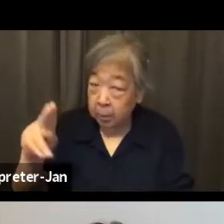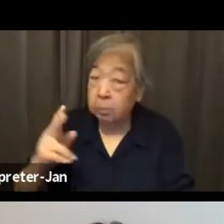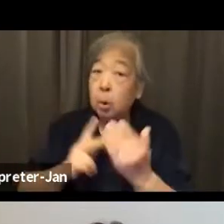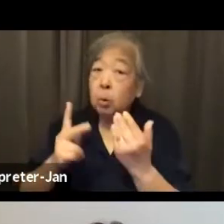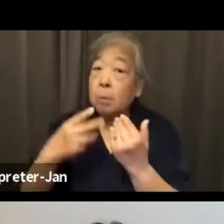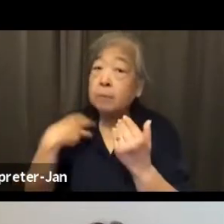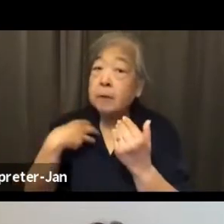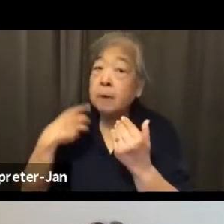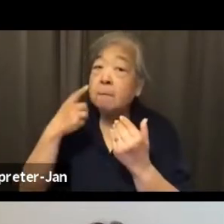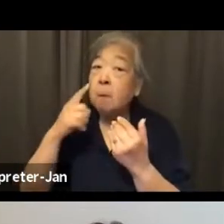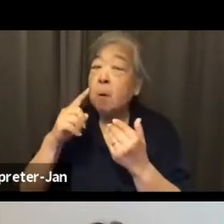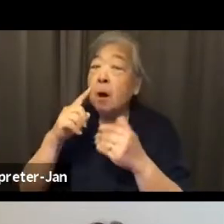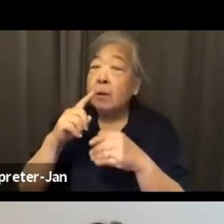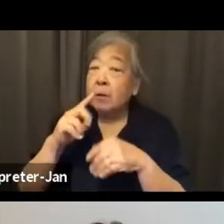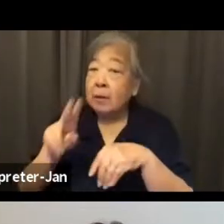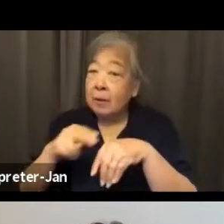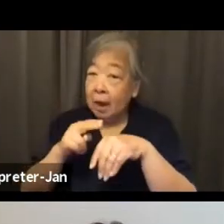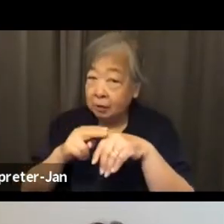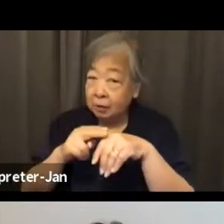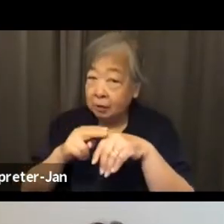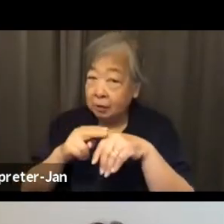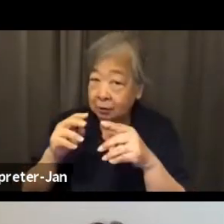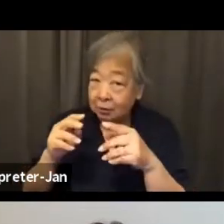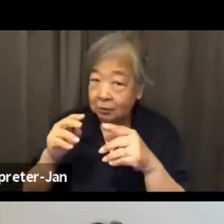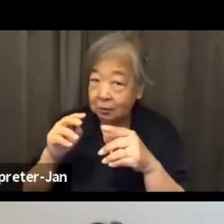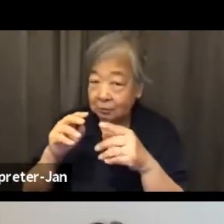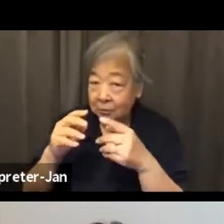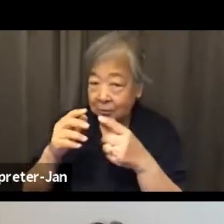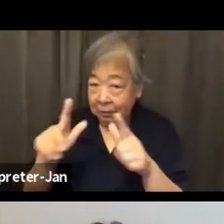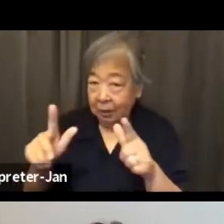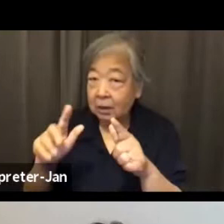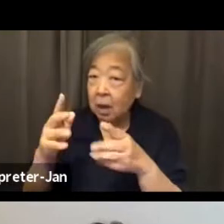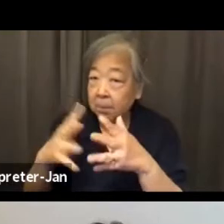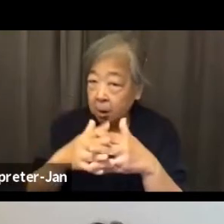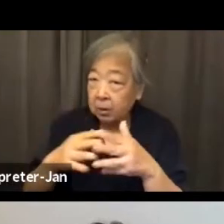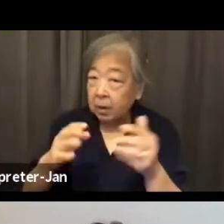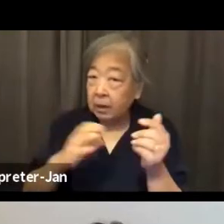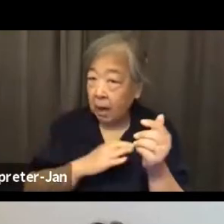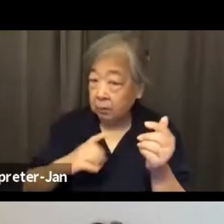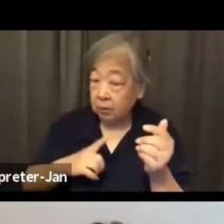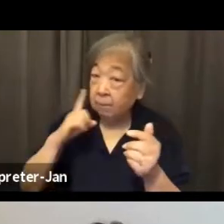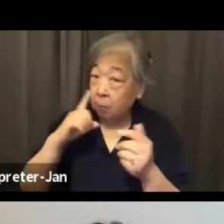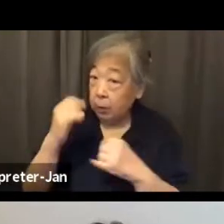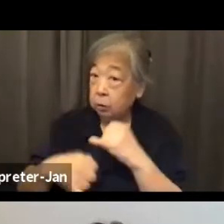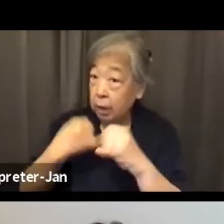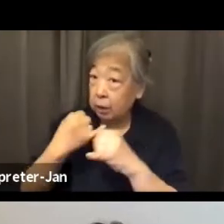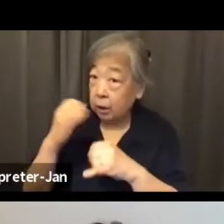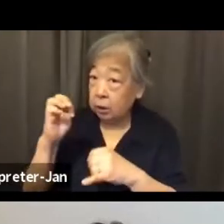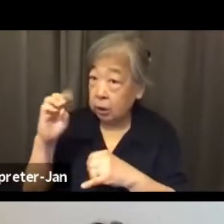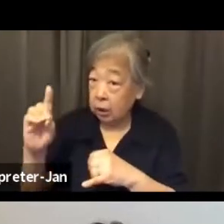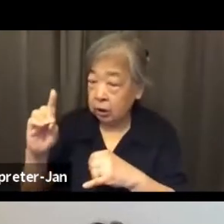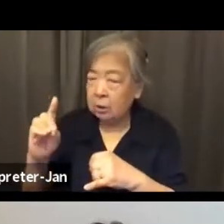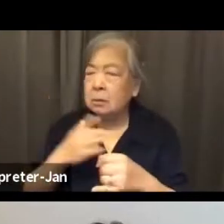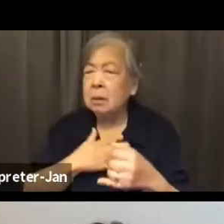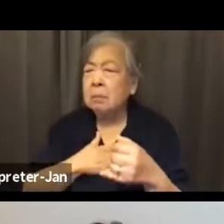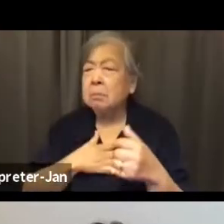Security Language Initiative for Youth program at American Councils for International Education. If you can advance to the next slide.